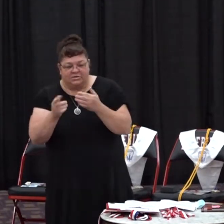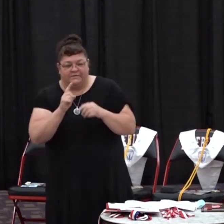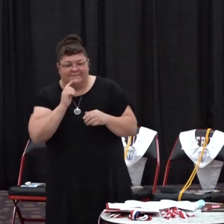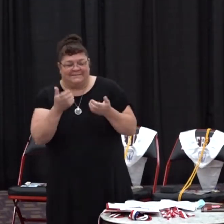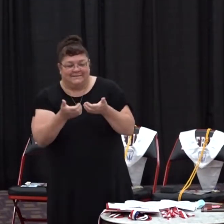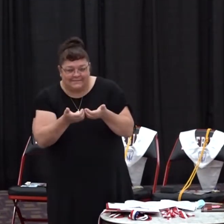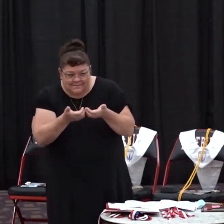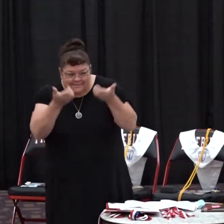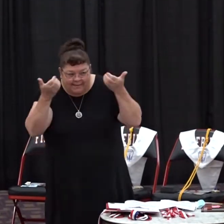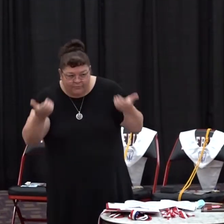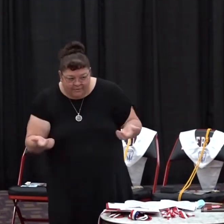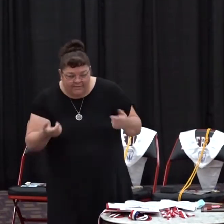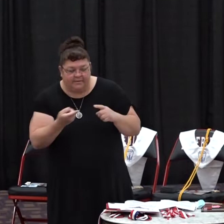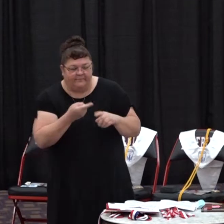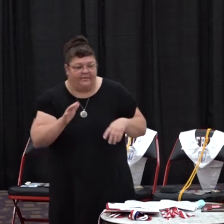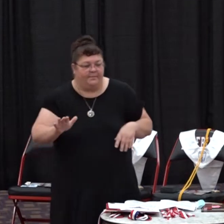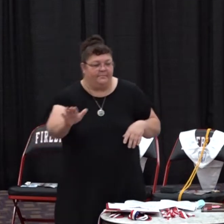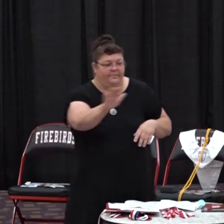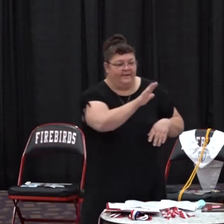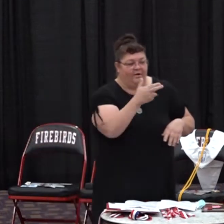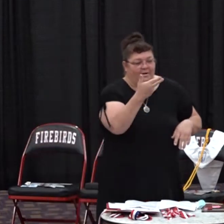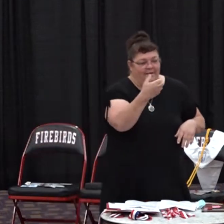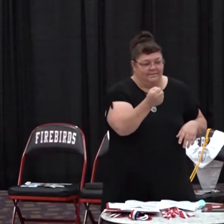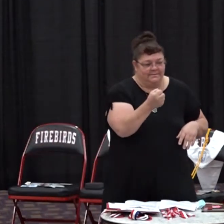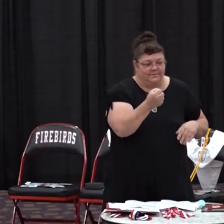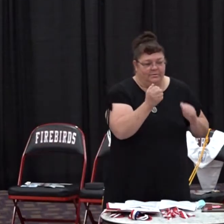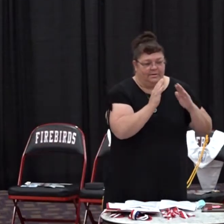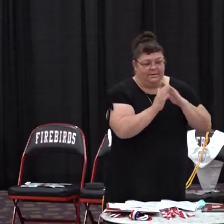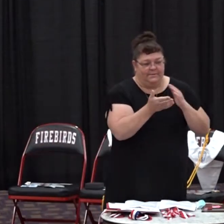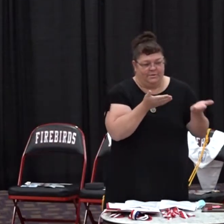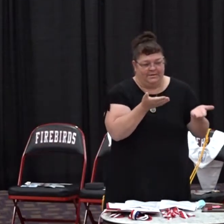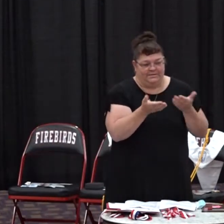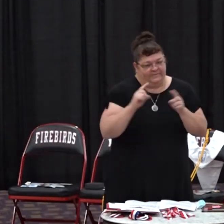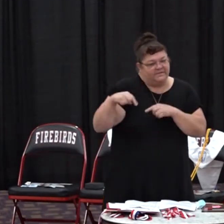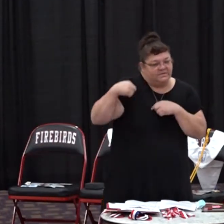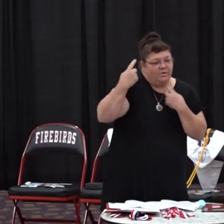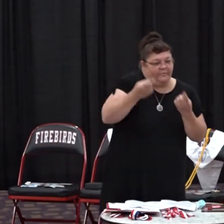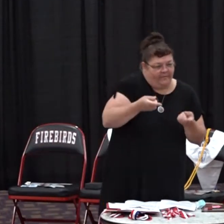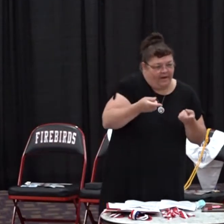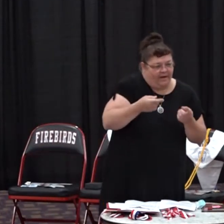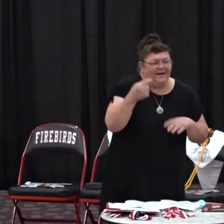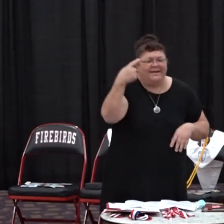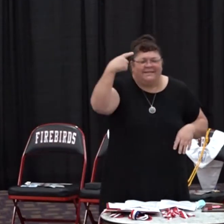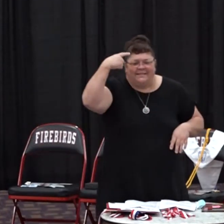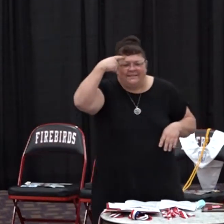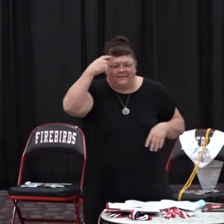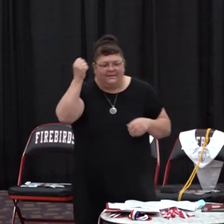With the understanding that community service is separate from their high school community service.